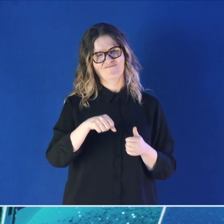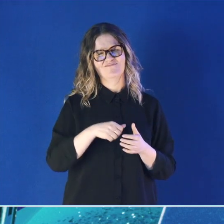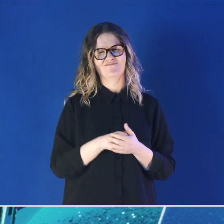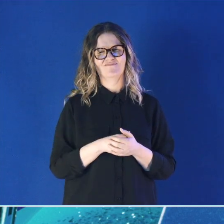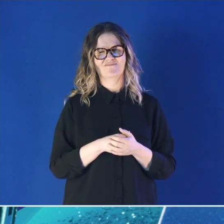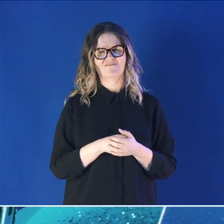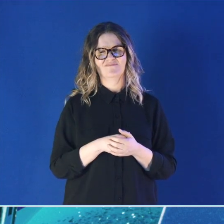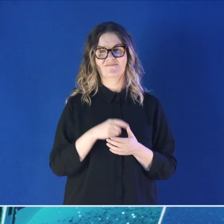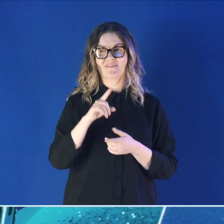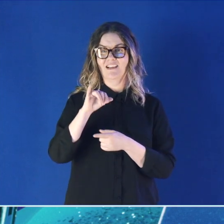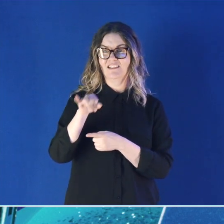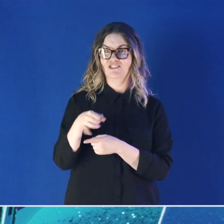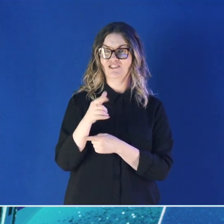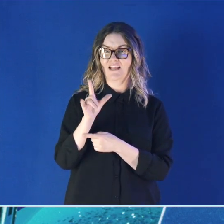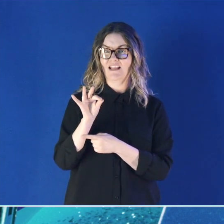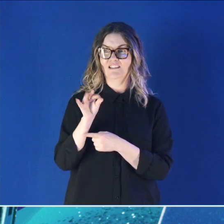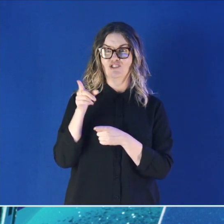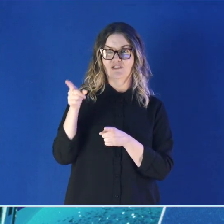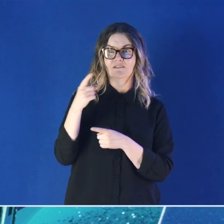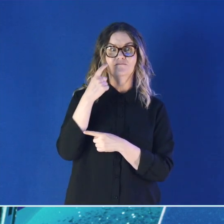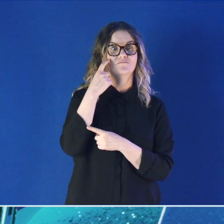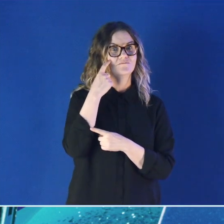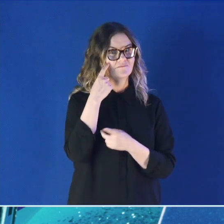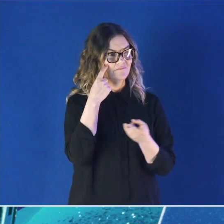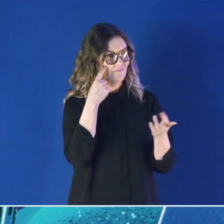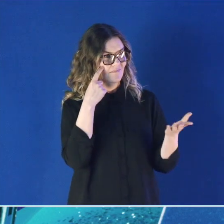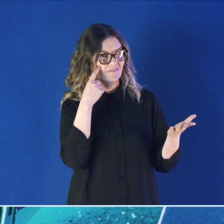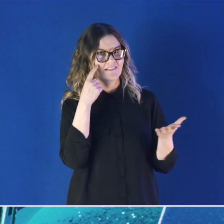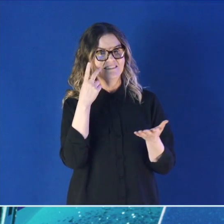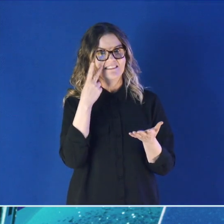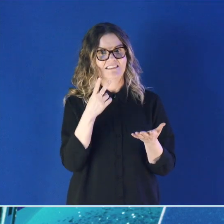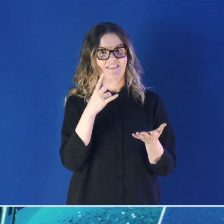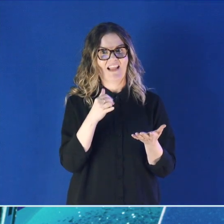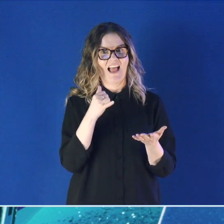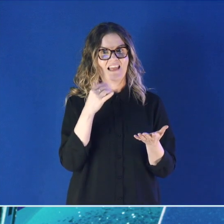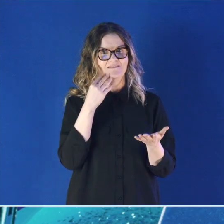that experience walk away feeling such pride and knowing